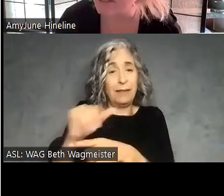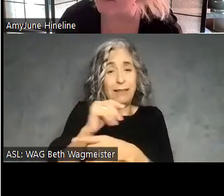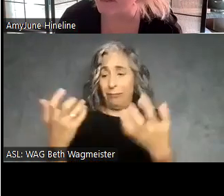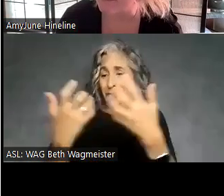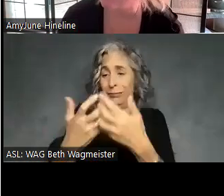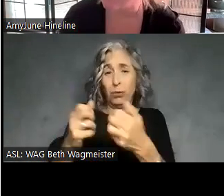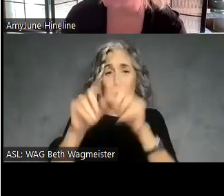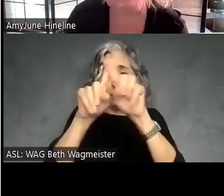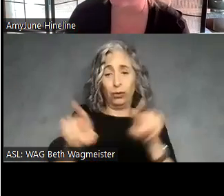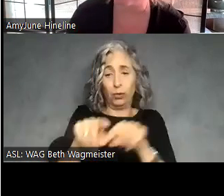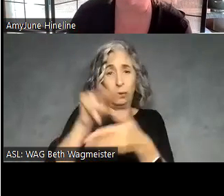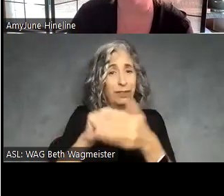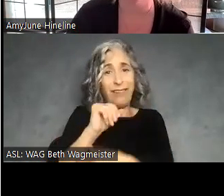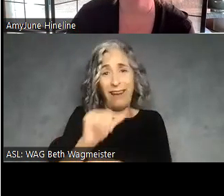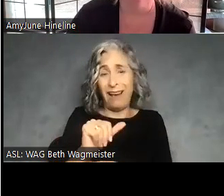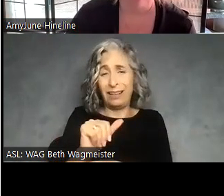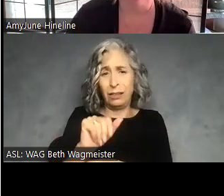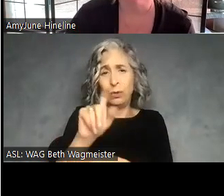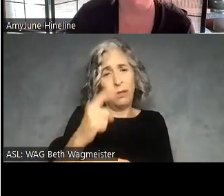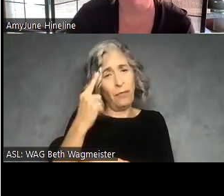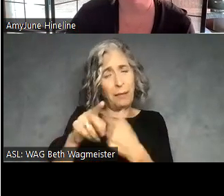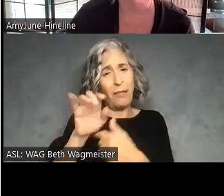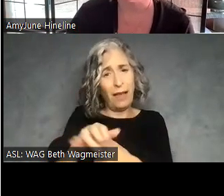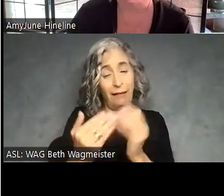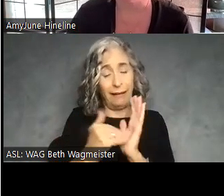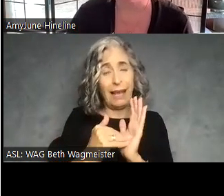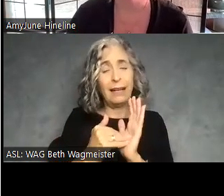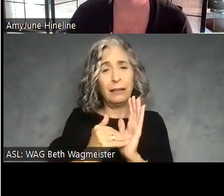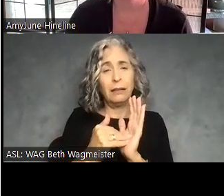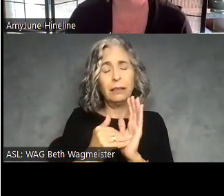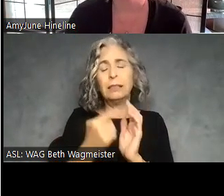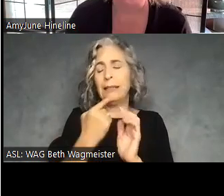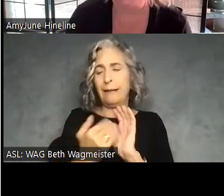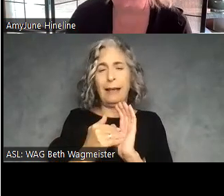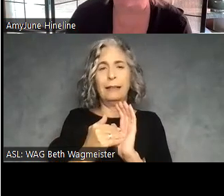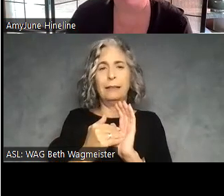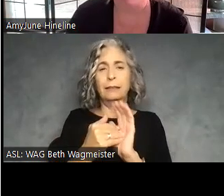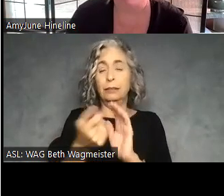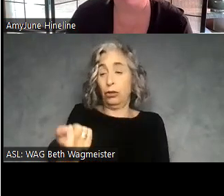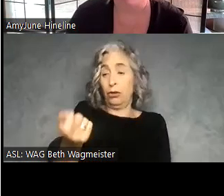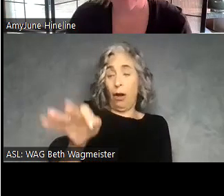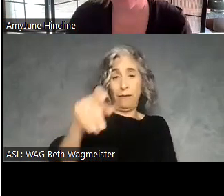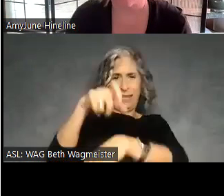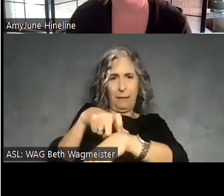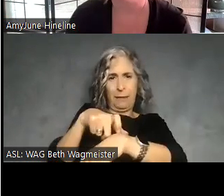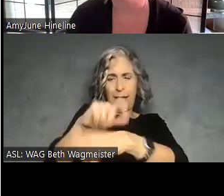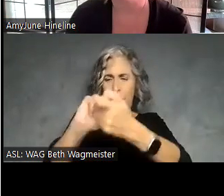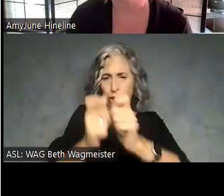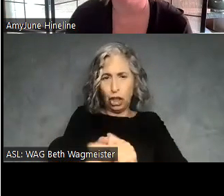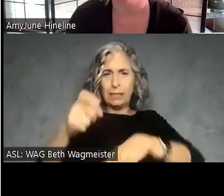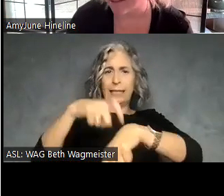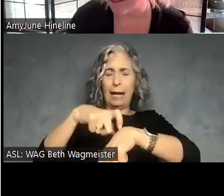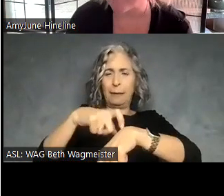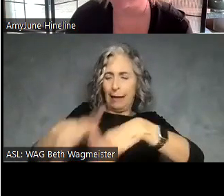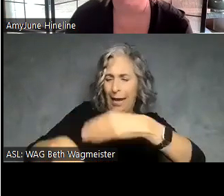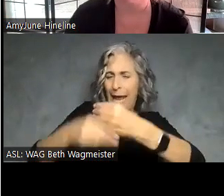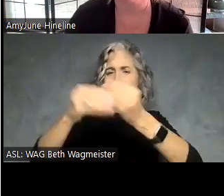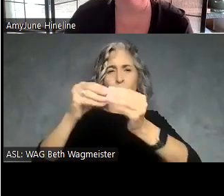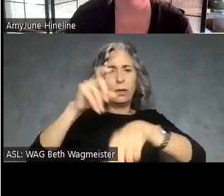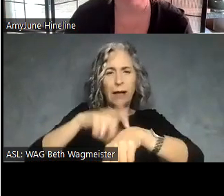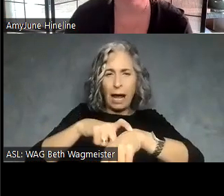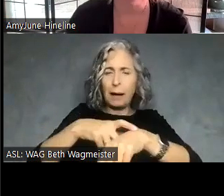one screen to the other in the designated time allotted. You can see in this image that, along